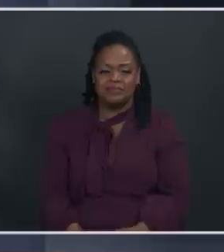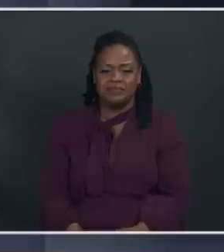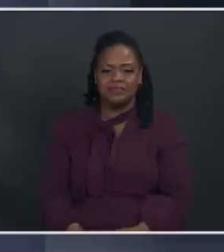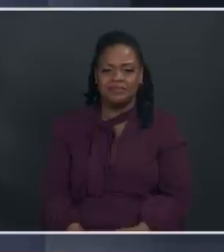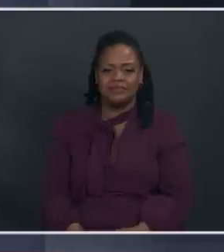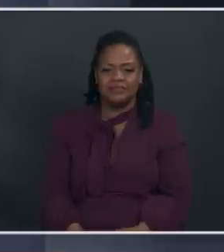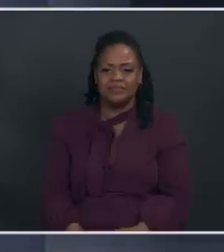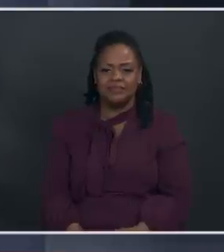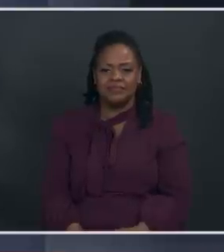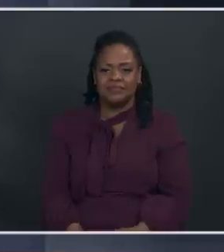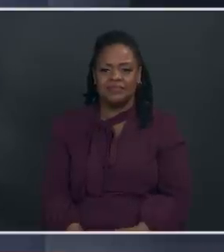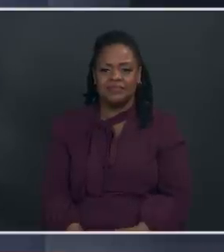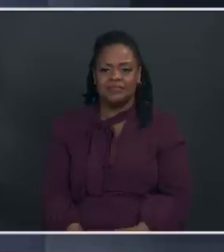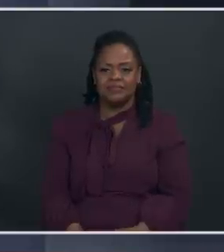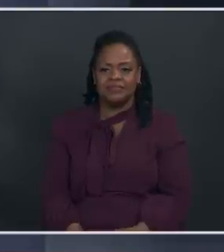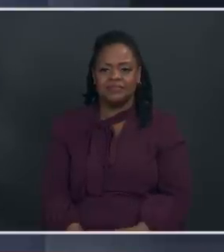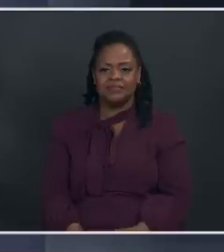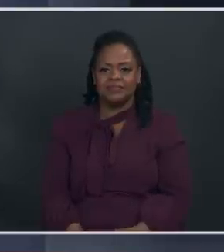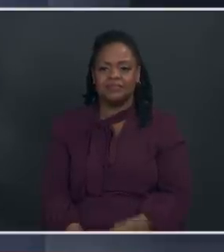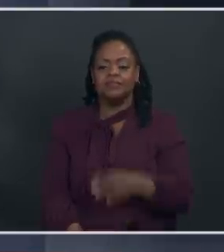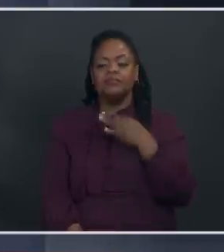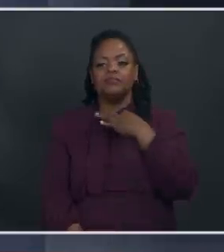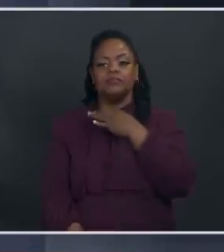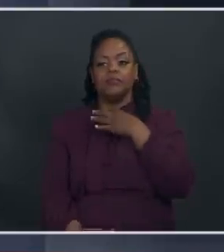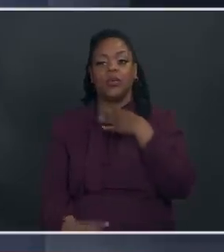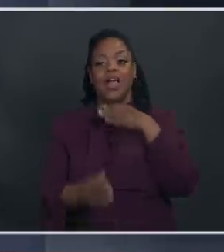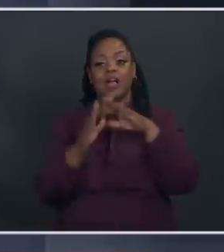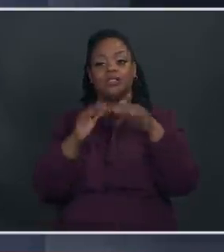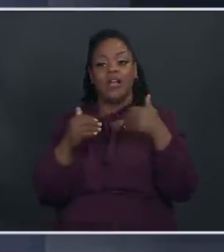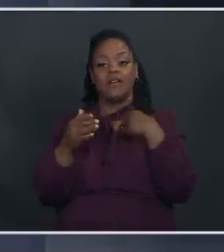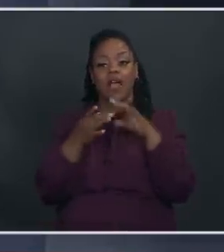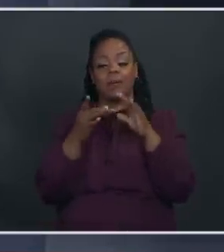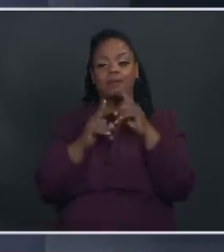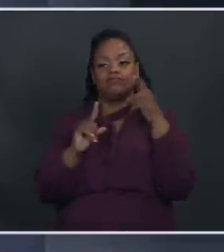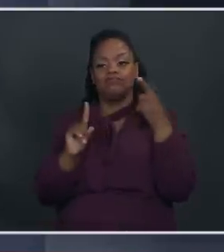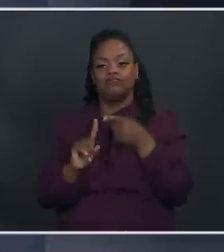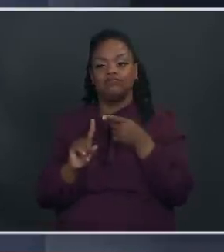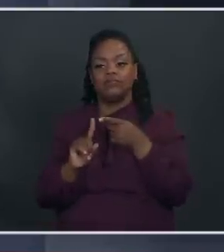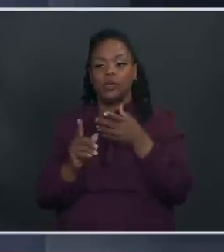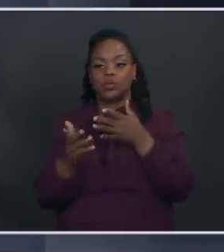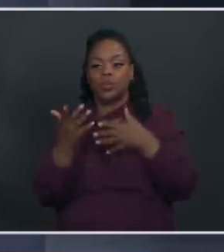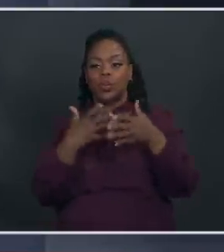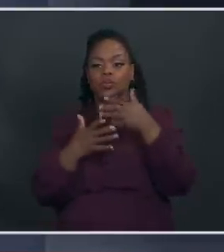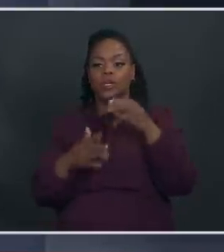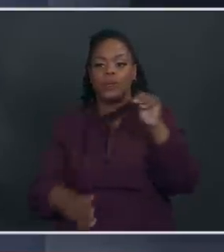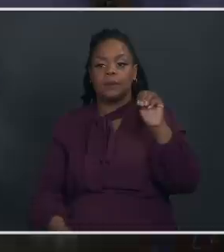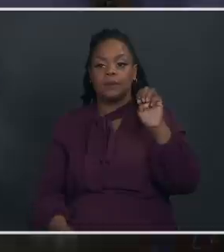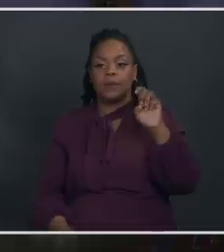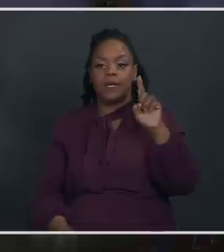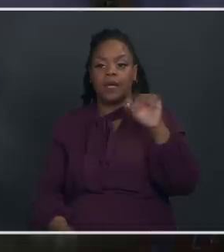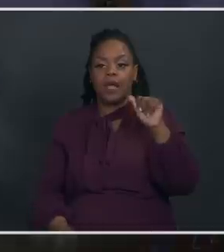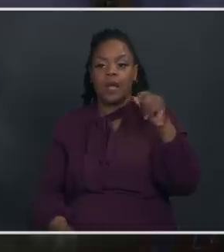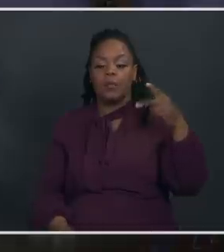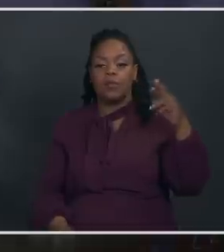Does the White House have a comment on this social media profile that has emerged of Representative Marjorie Taylor Greene?